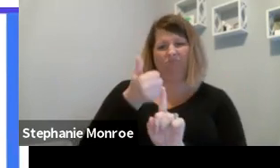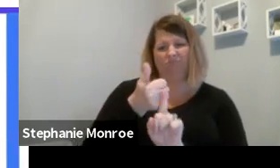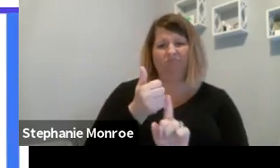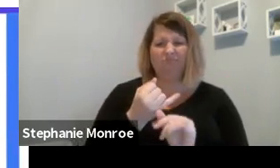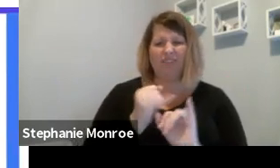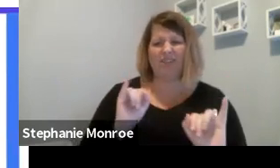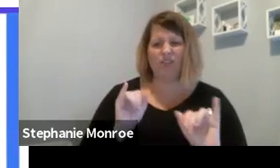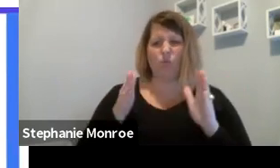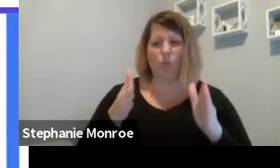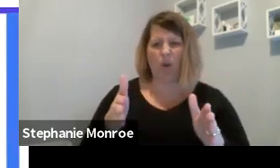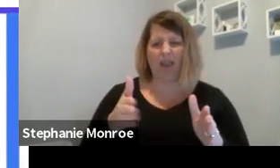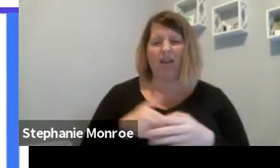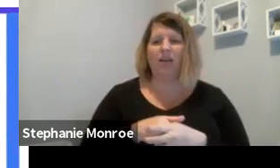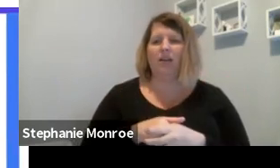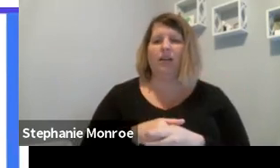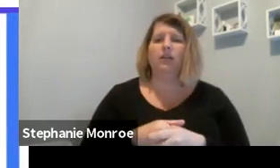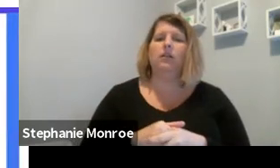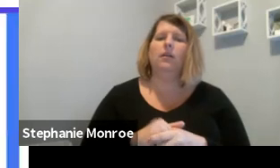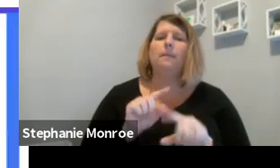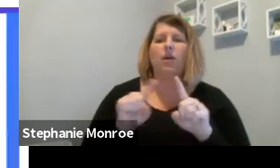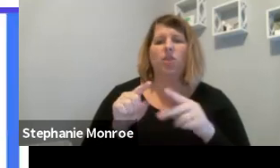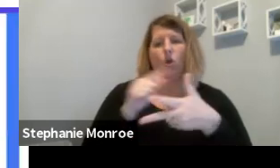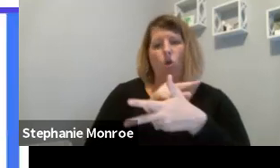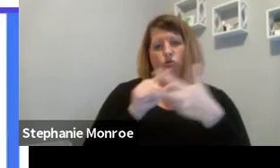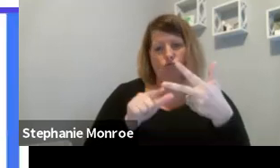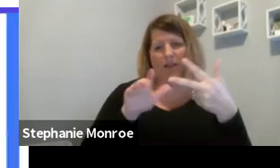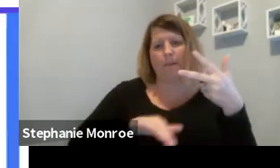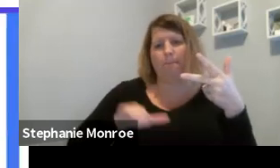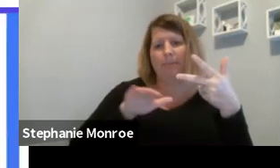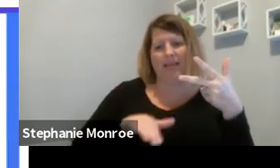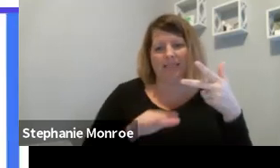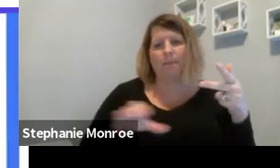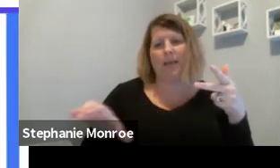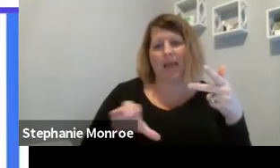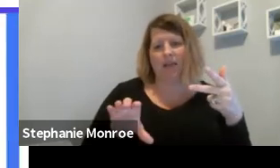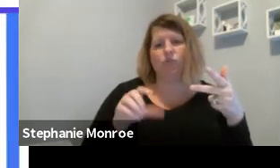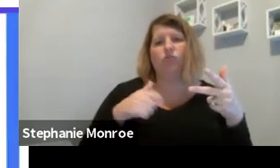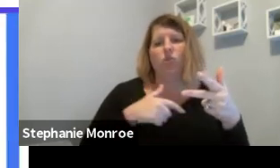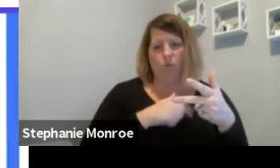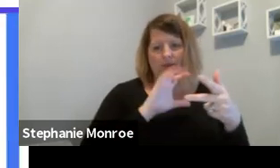However, there are three basic behaviors that we do categorize it into,